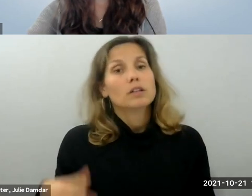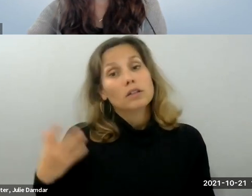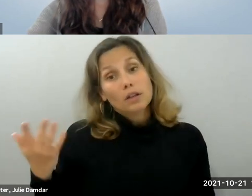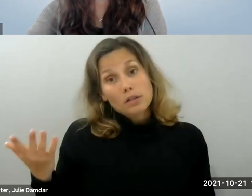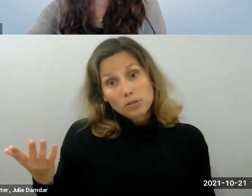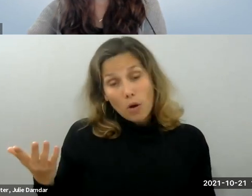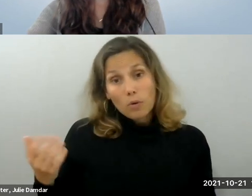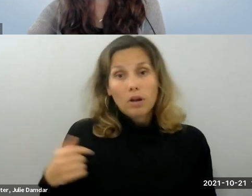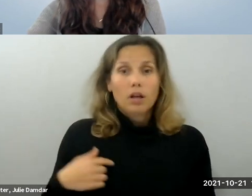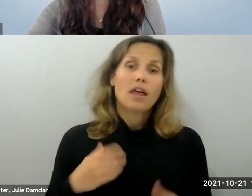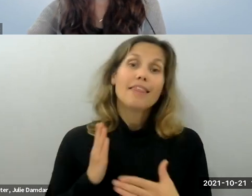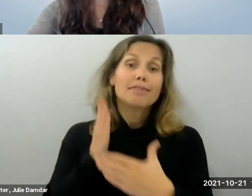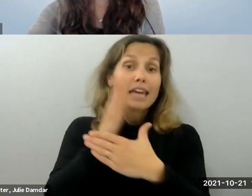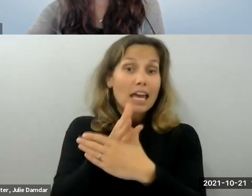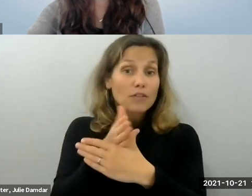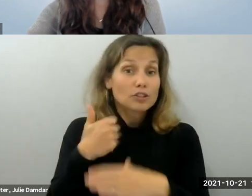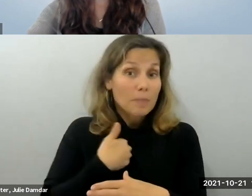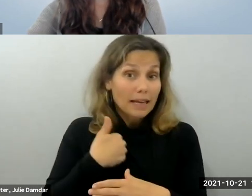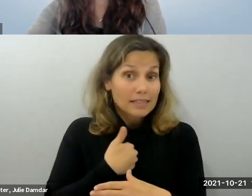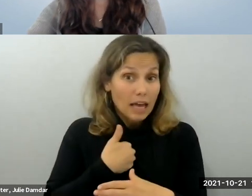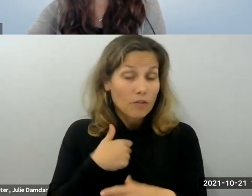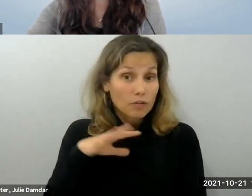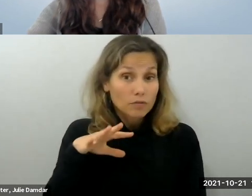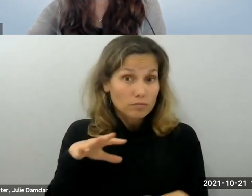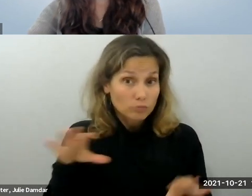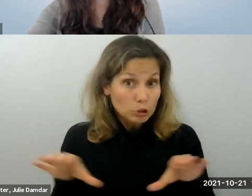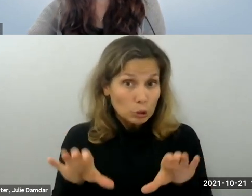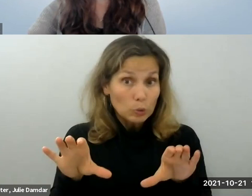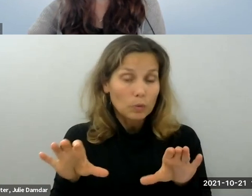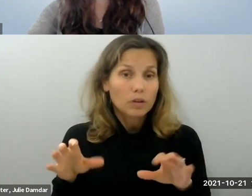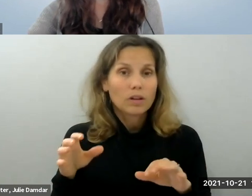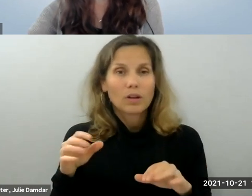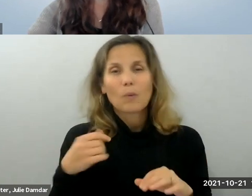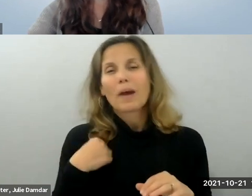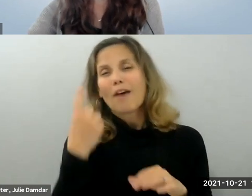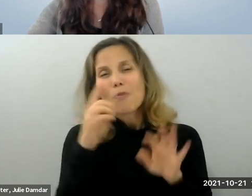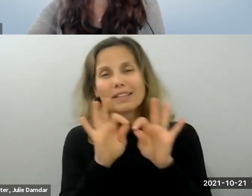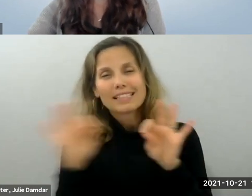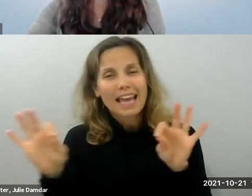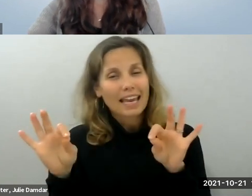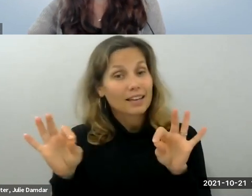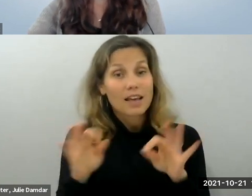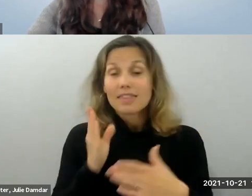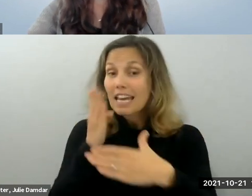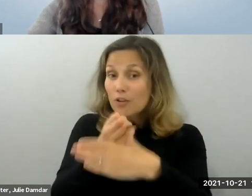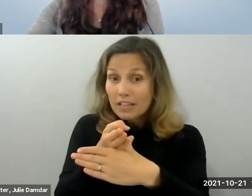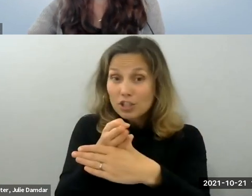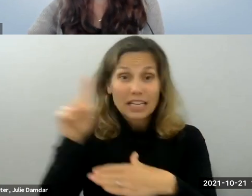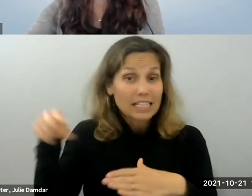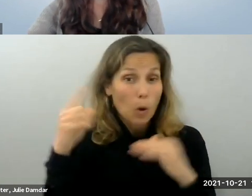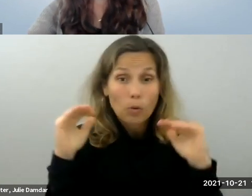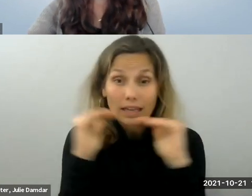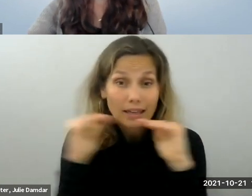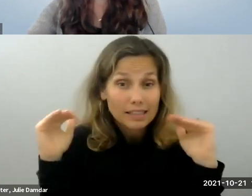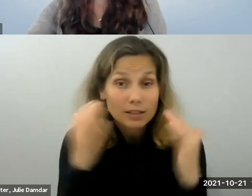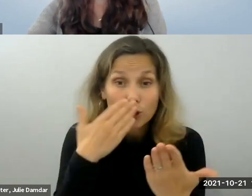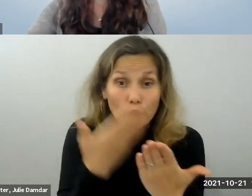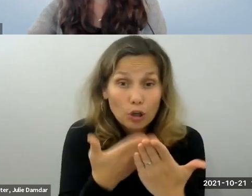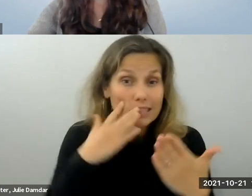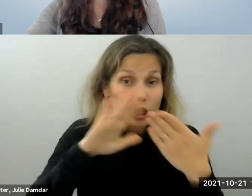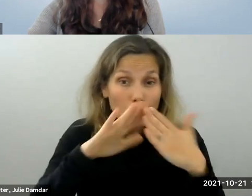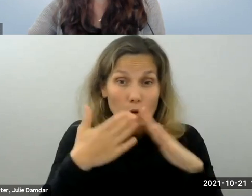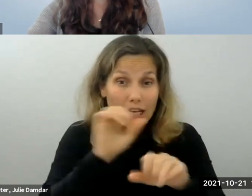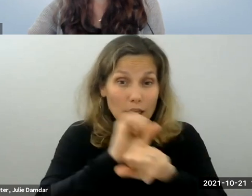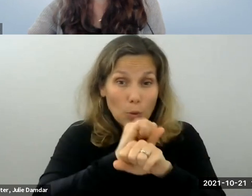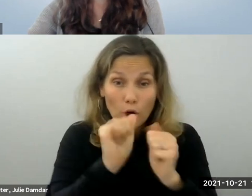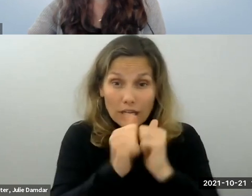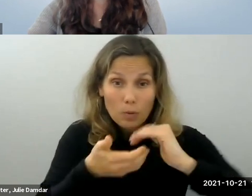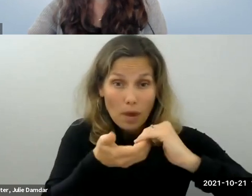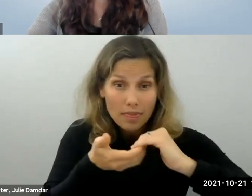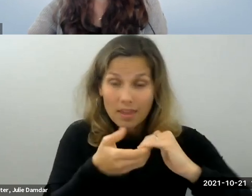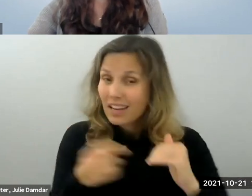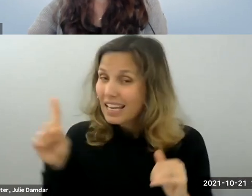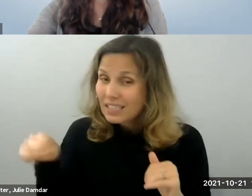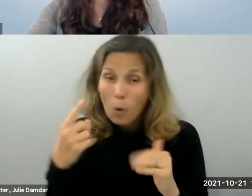Lisa Saldana (she/her/hers): The interventions that I myself personally, do we have a saying that they can only be as good as the Community, you know the communities that we're working with and the Community involvement that we have and so.